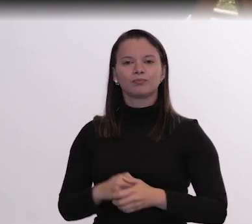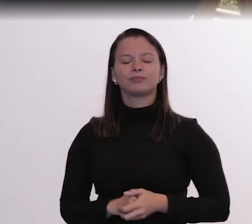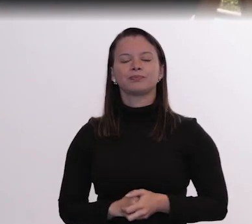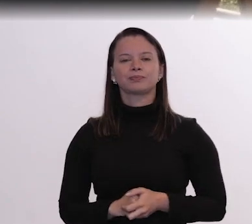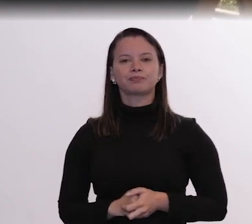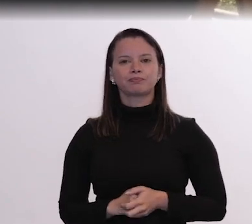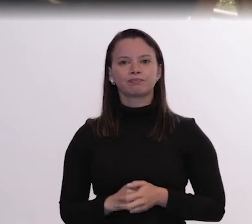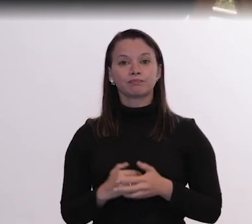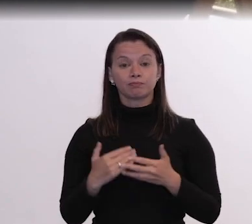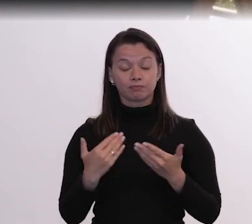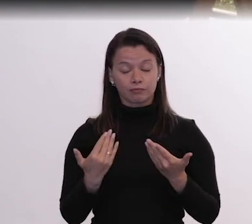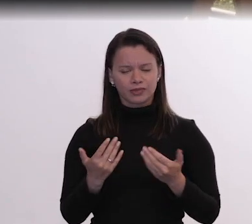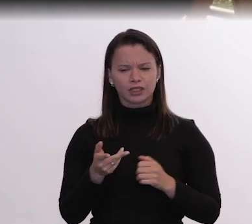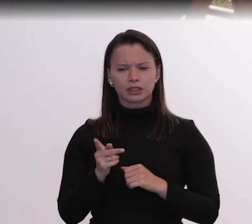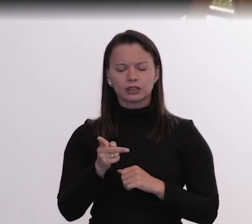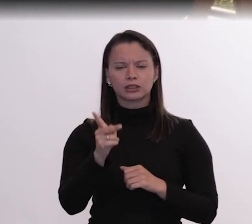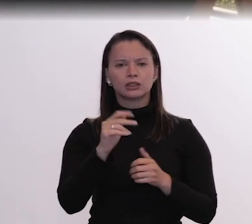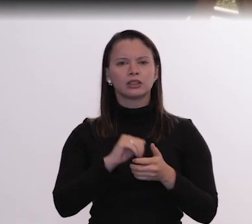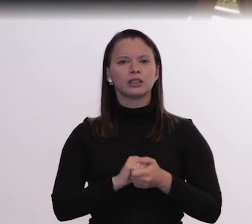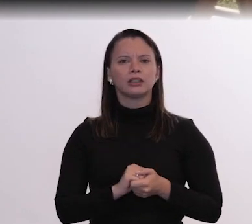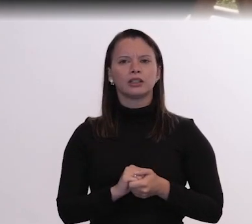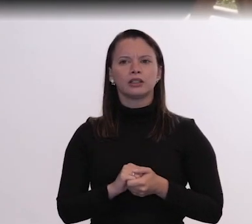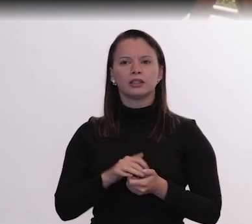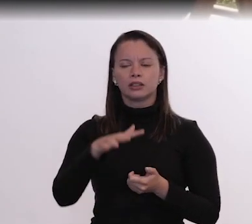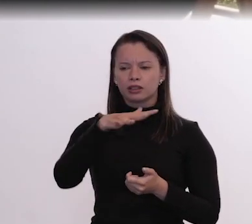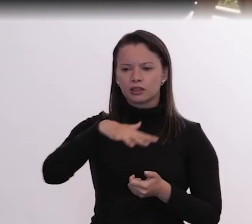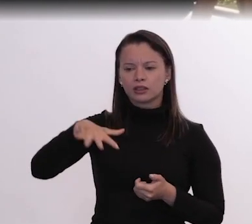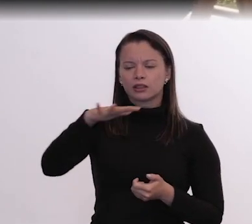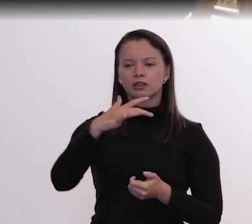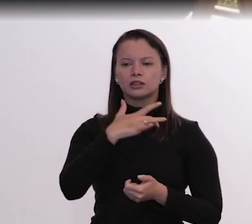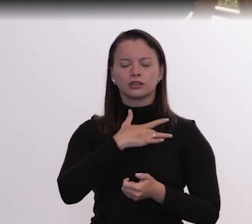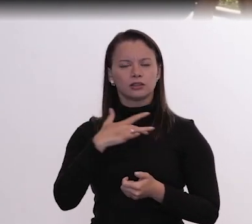Historically, sanitation has always been connected to health